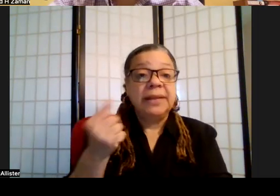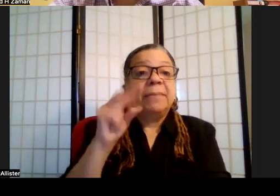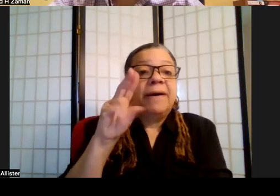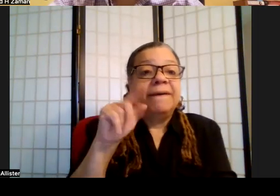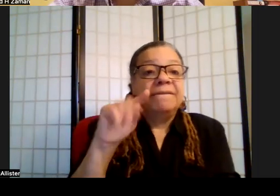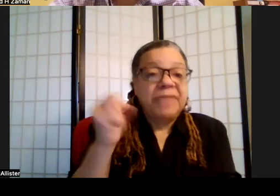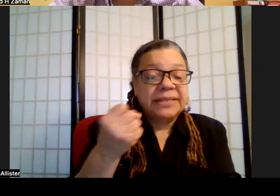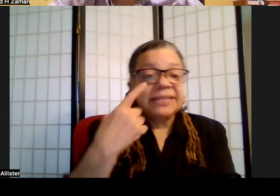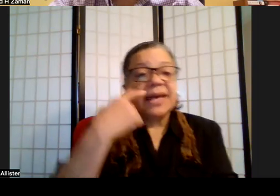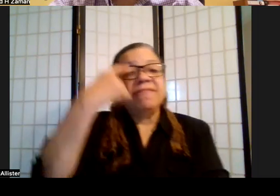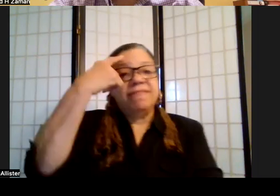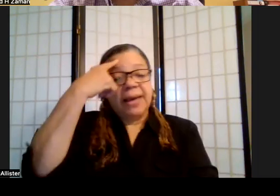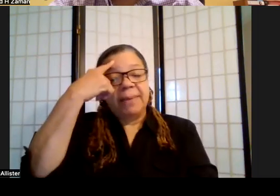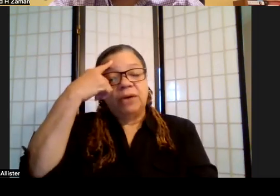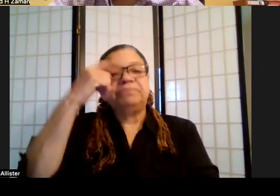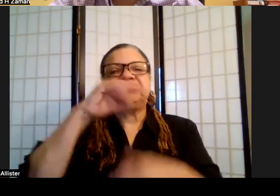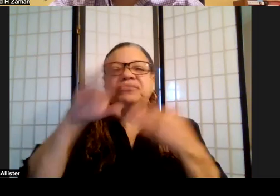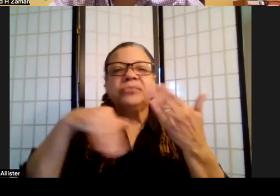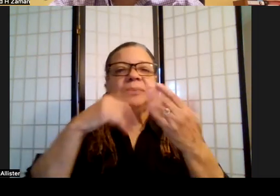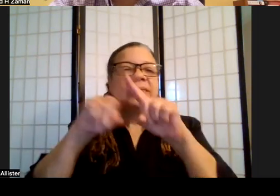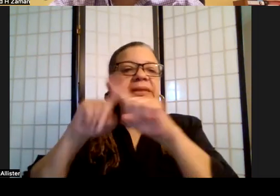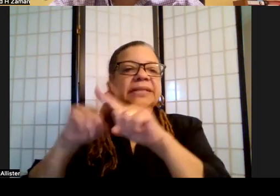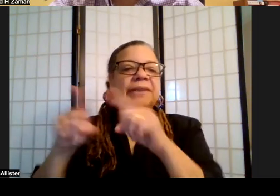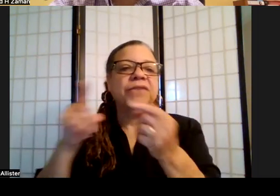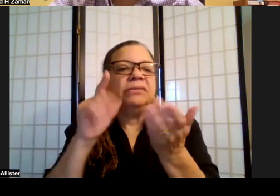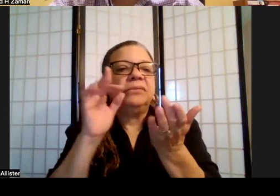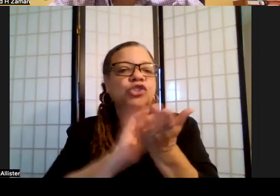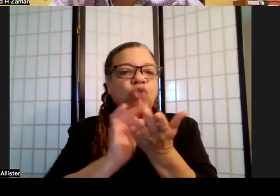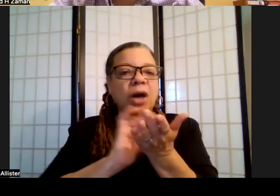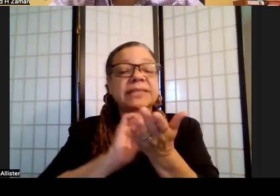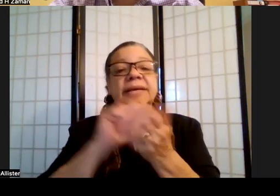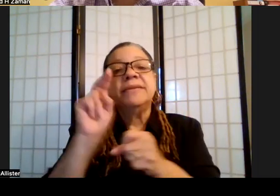all the the drugs that are so used for different diseases